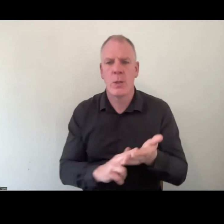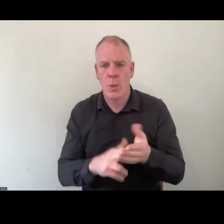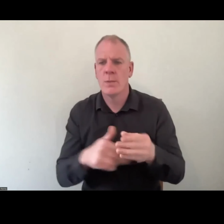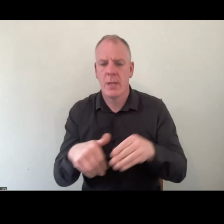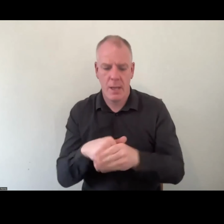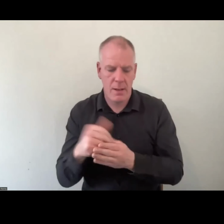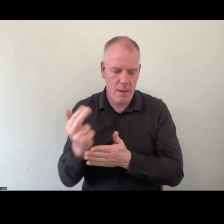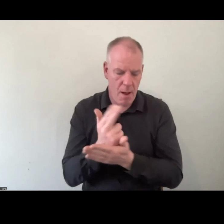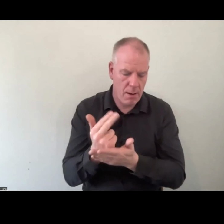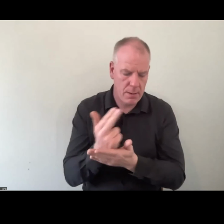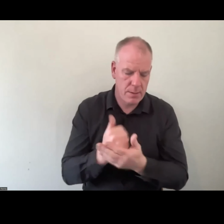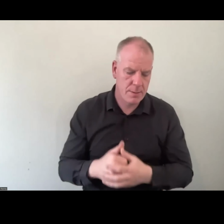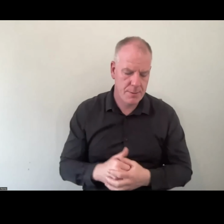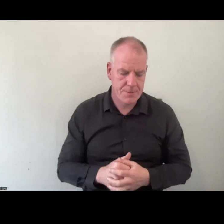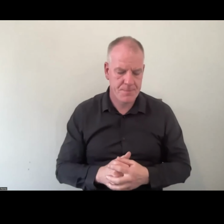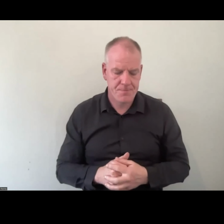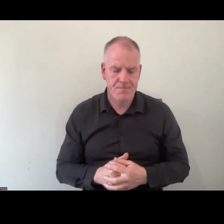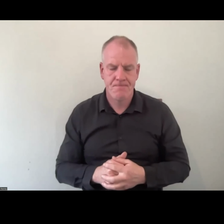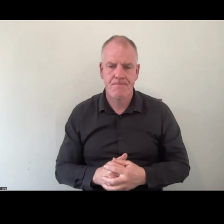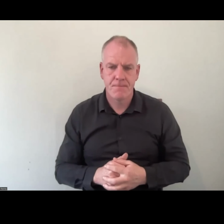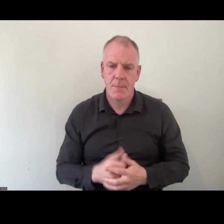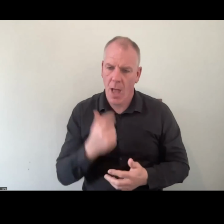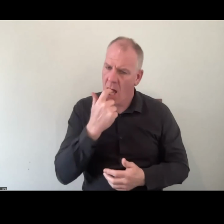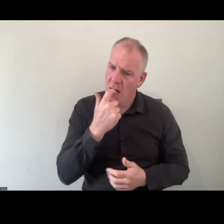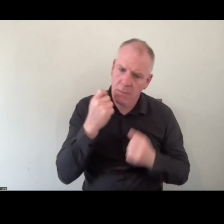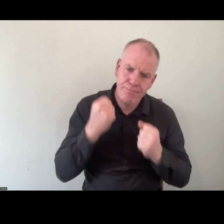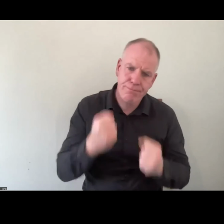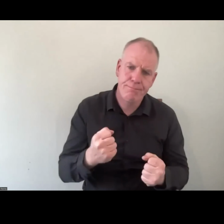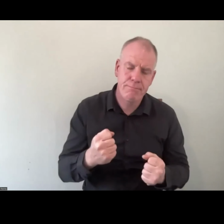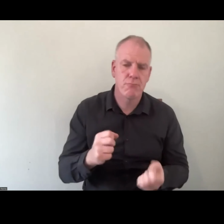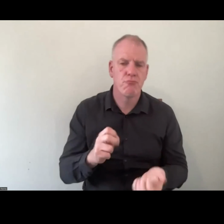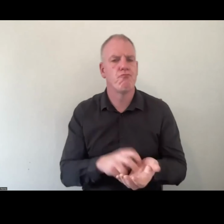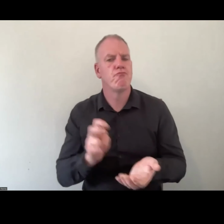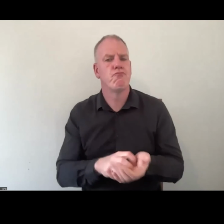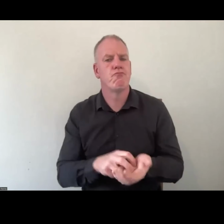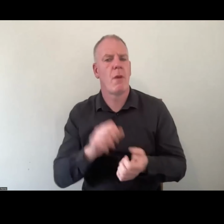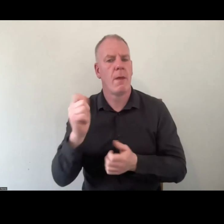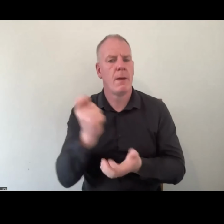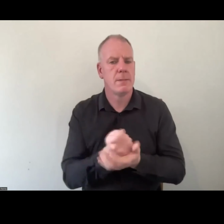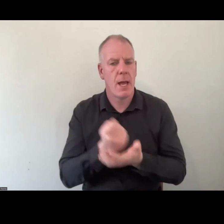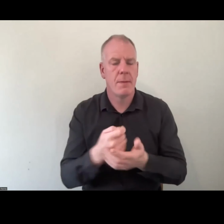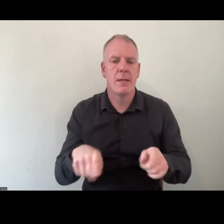and I'm really grateful for their time, but also what we've learned.